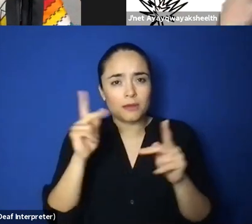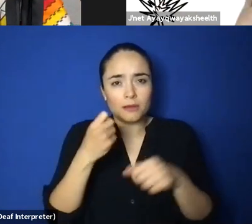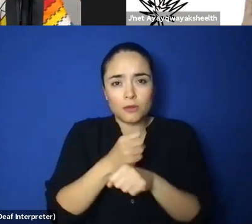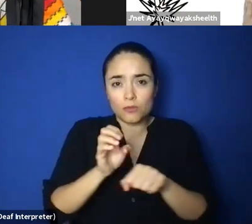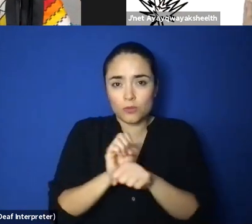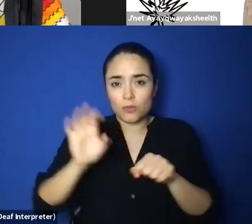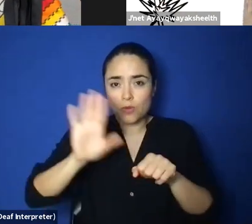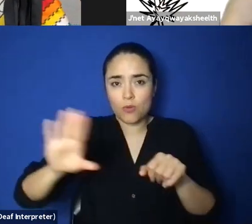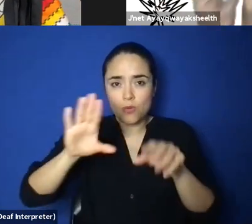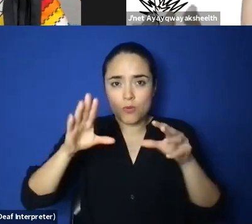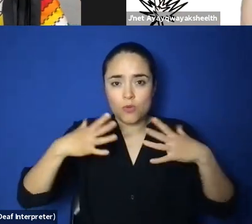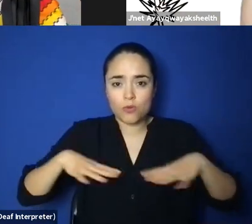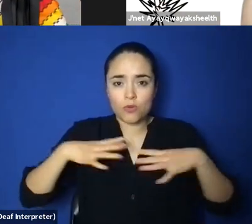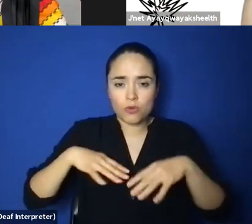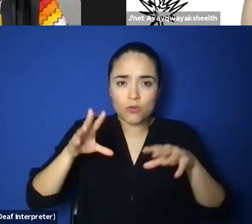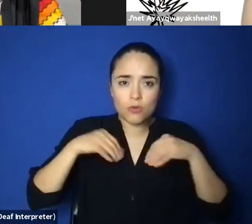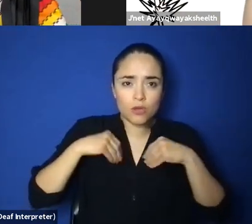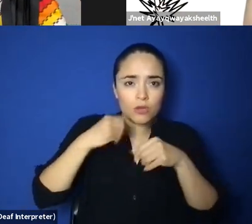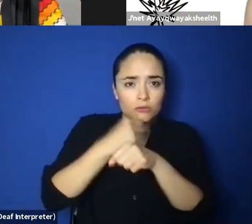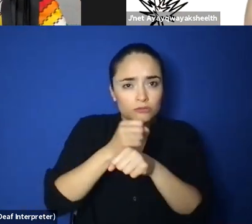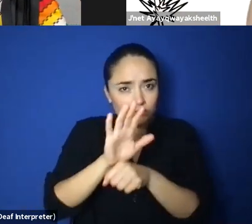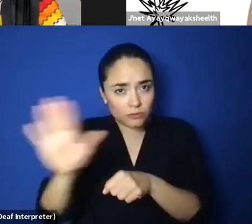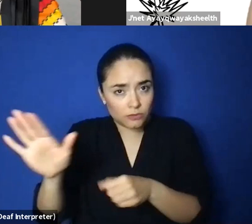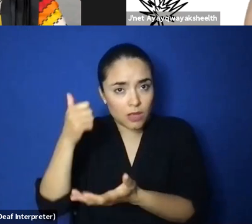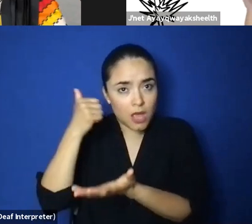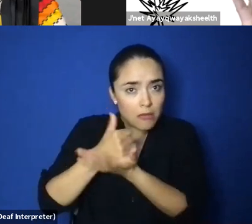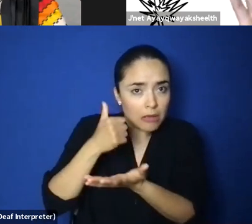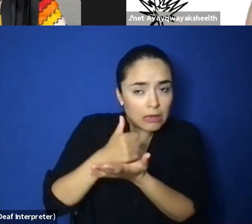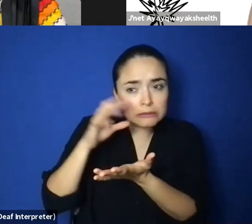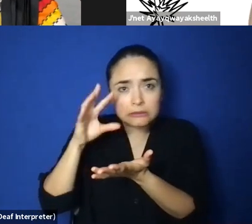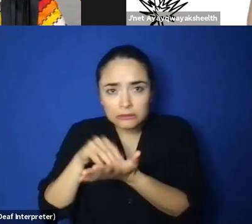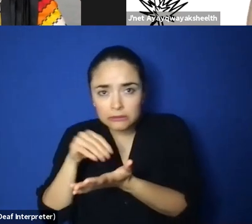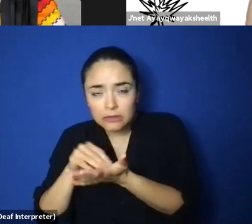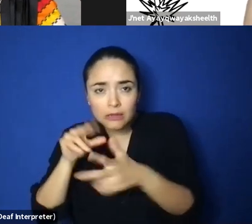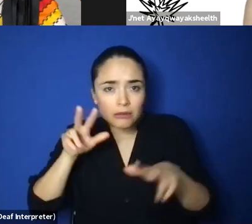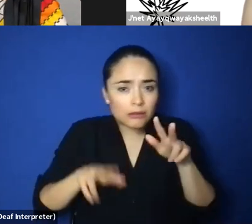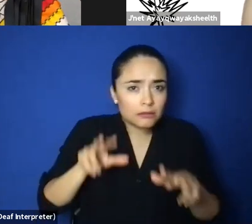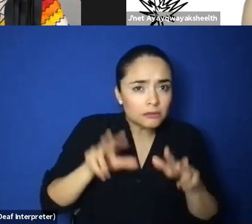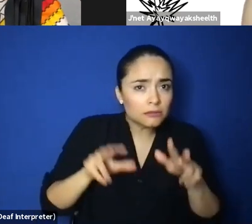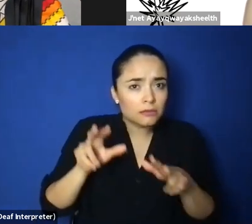might help you if -- as you're getting to learn, you don't have to hold off, right? Yeah, so,